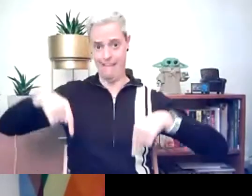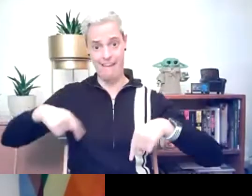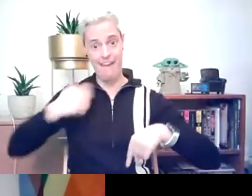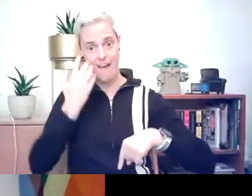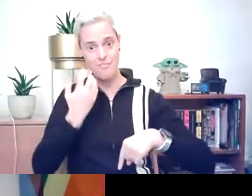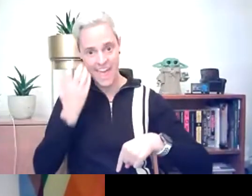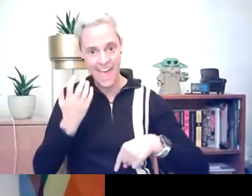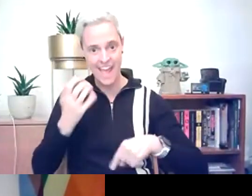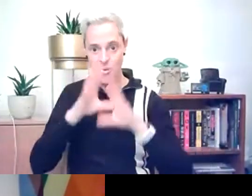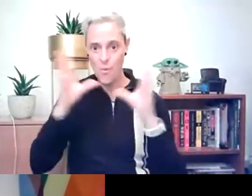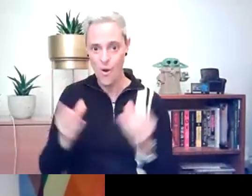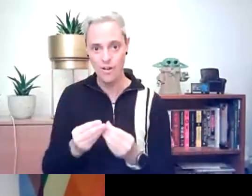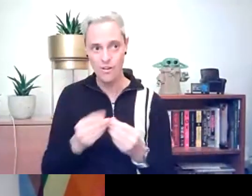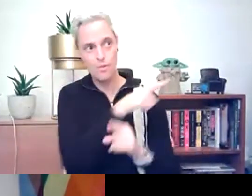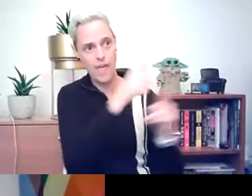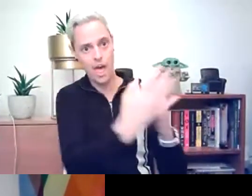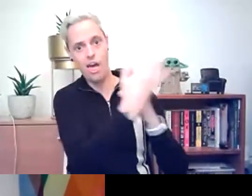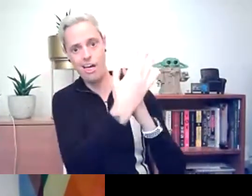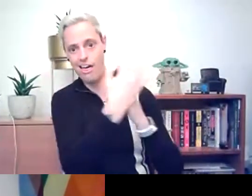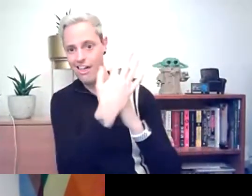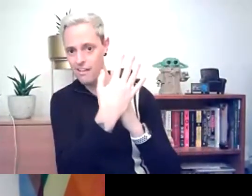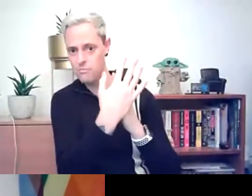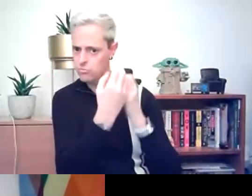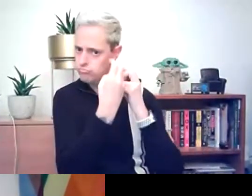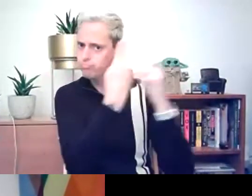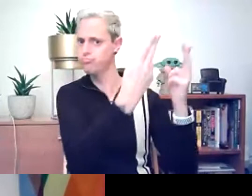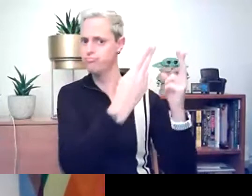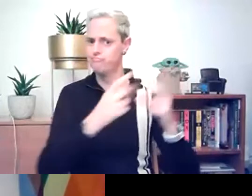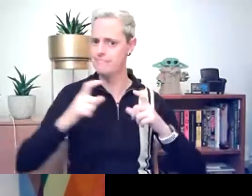a hostile world self care, in and of itself, no matter how small the act of self carries.